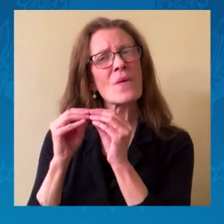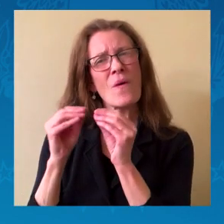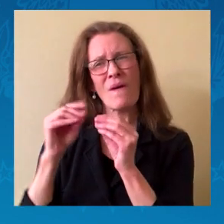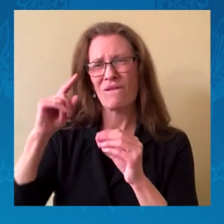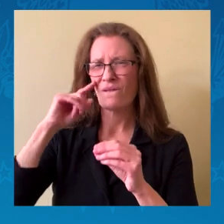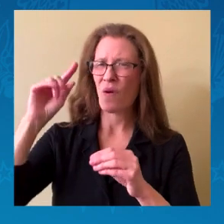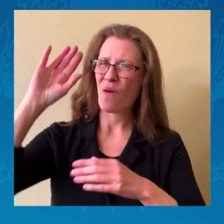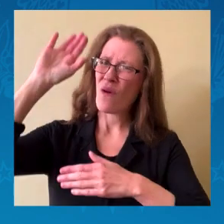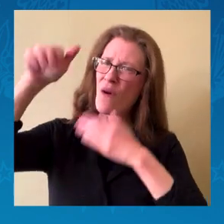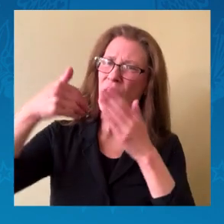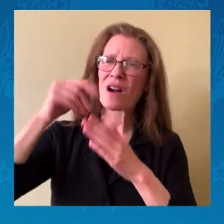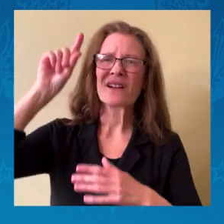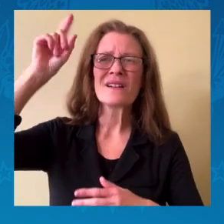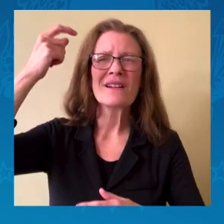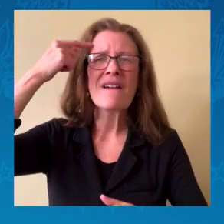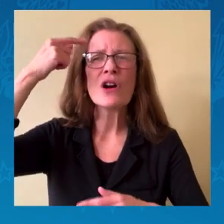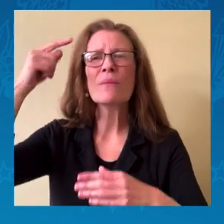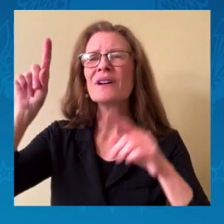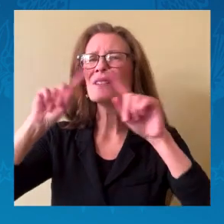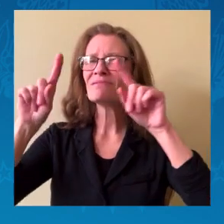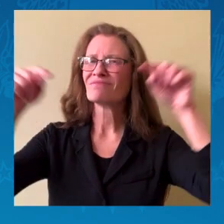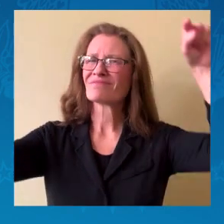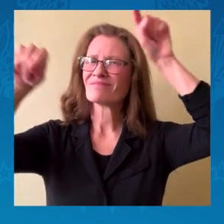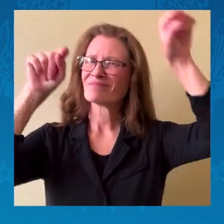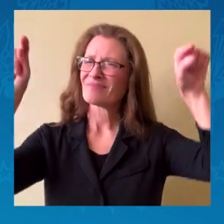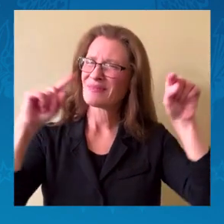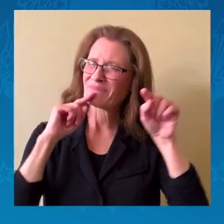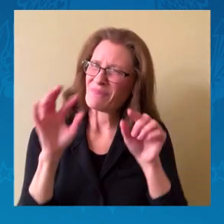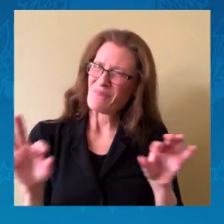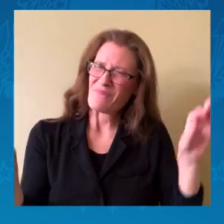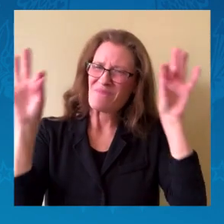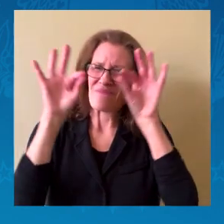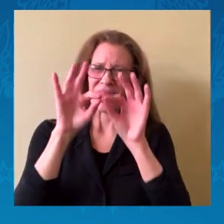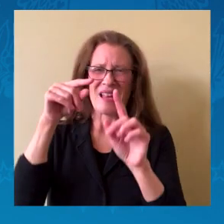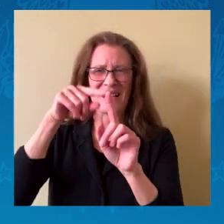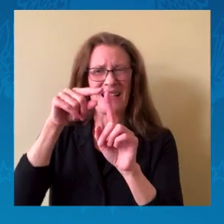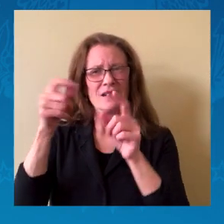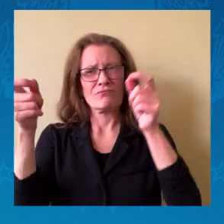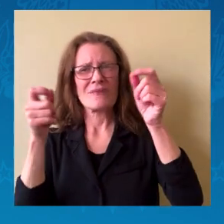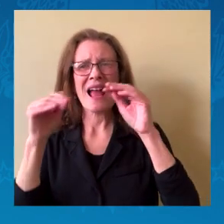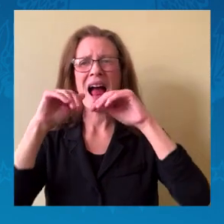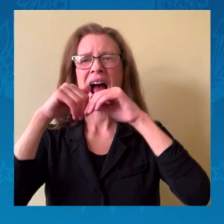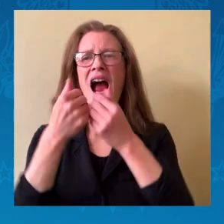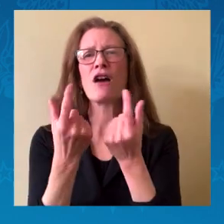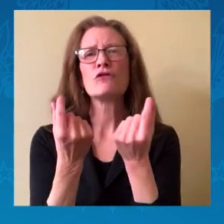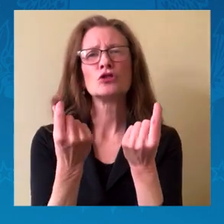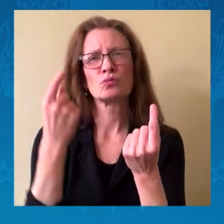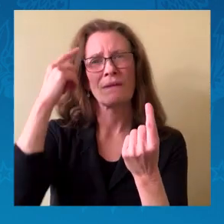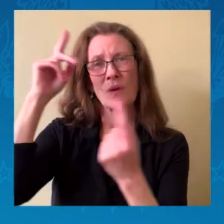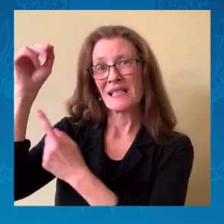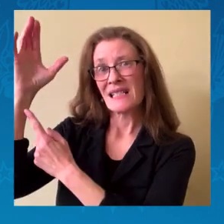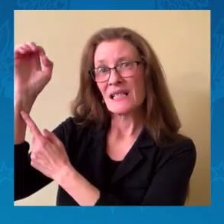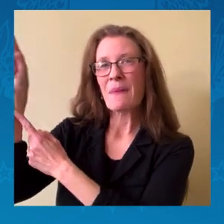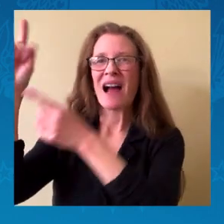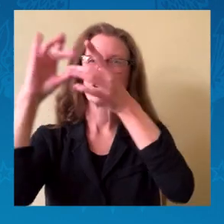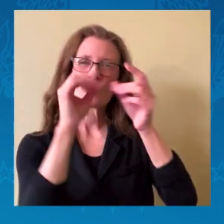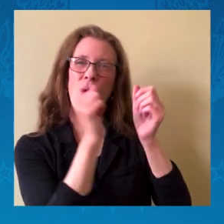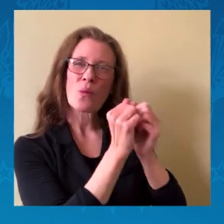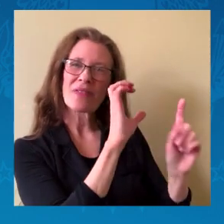and that we will better leverage our space capacities to in particular highlight the significance of the data